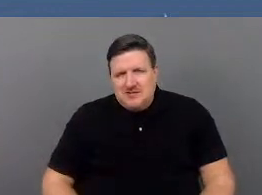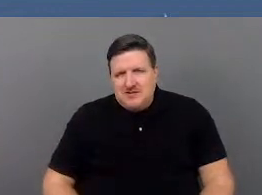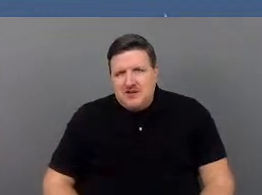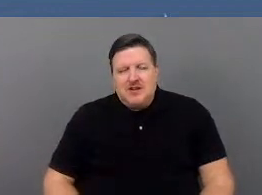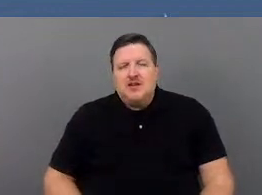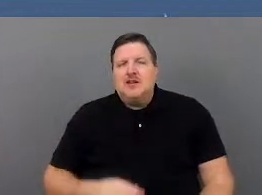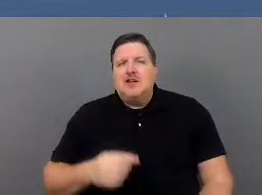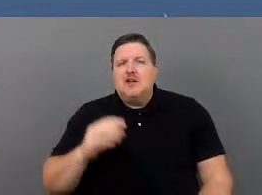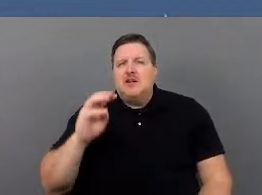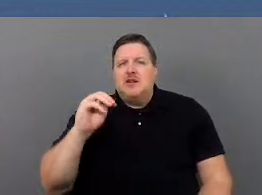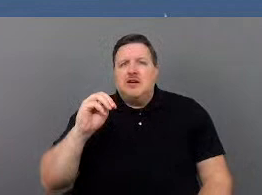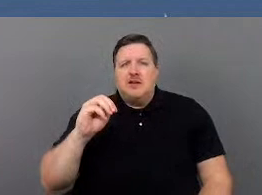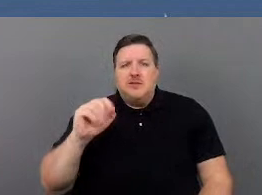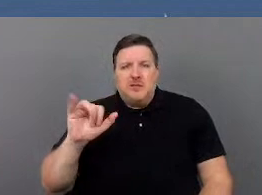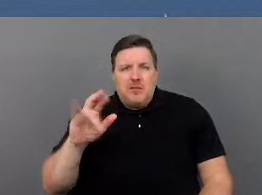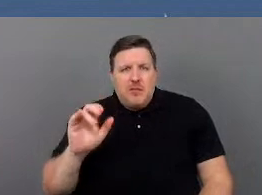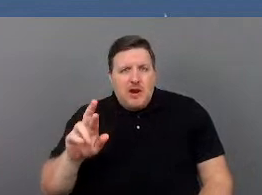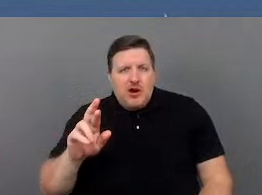FOR THE CITY OF MINNEAPOLIS POLICE DEPARTMENT TO HAVE